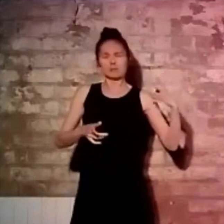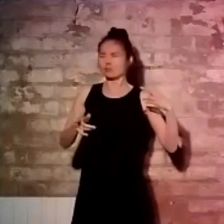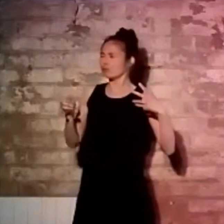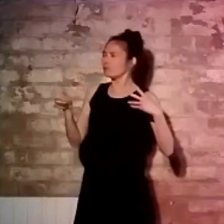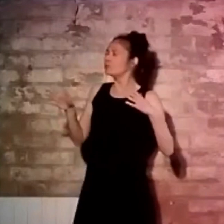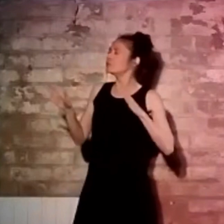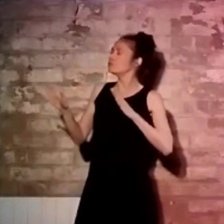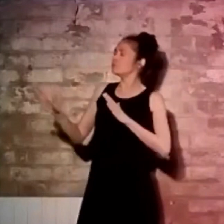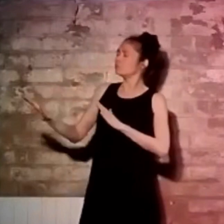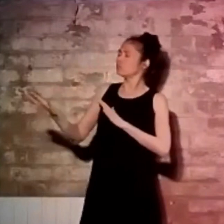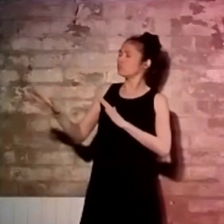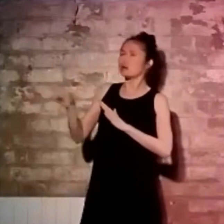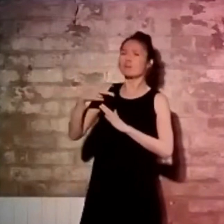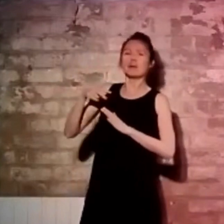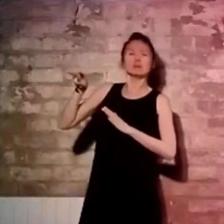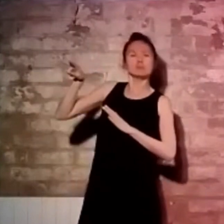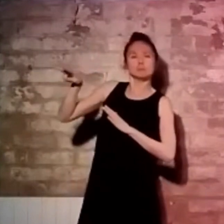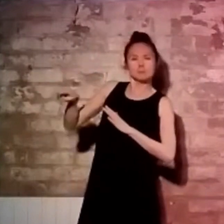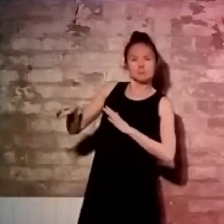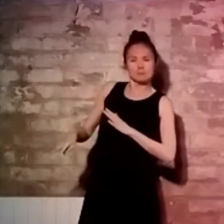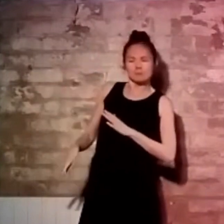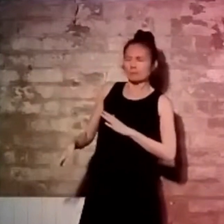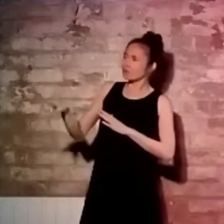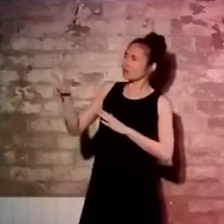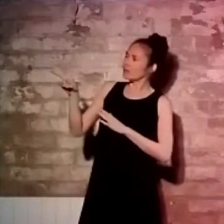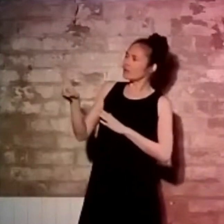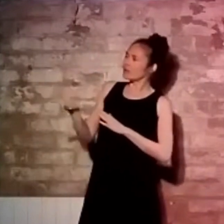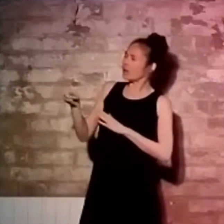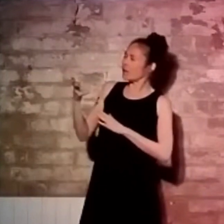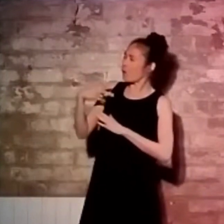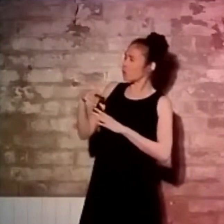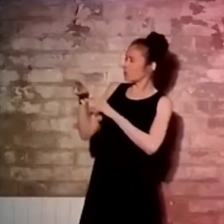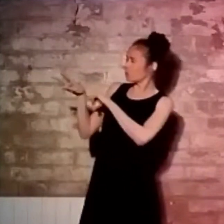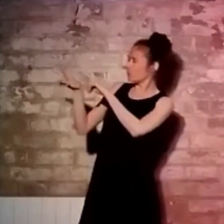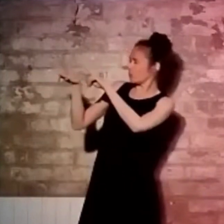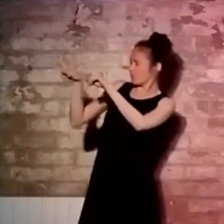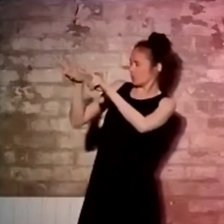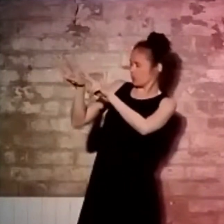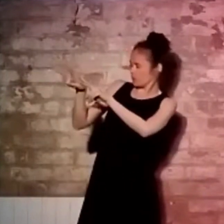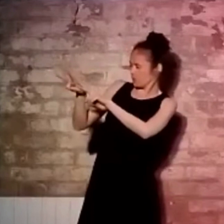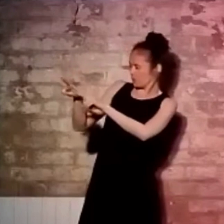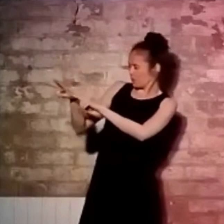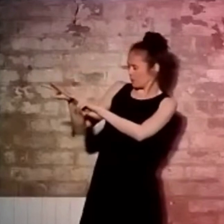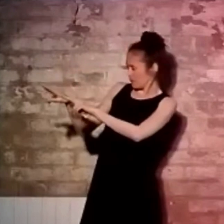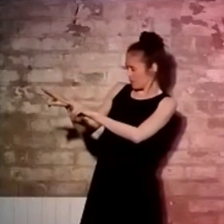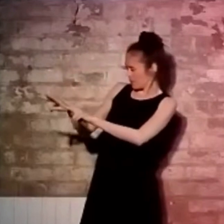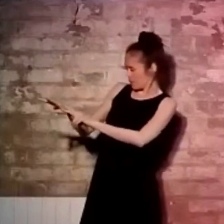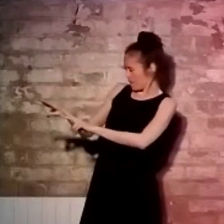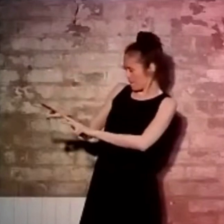I will the second time, as I would buy thee, view thee limb by limb.